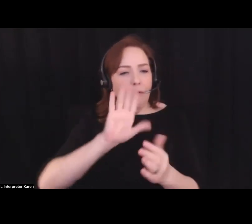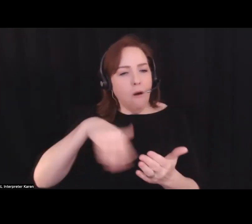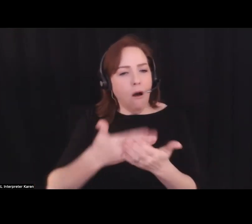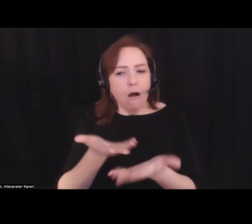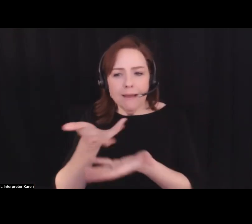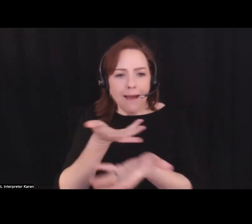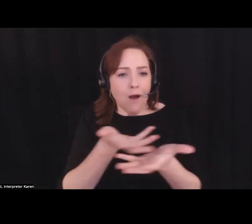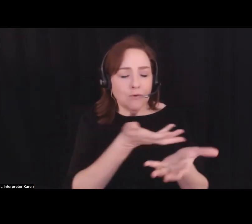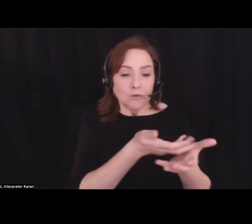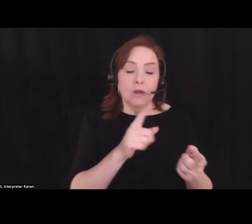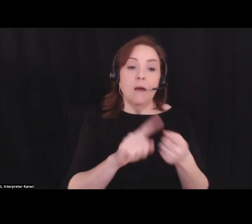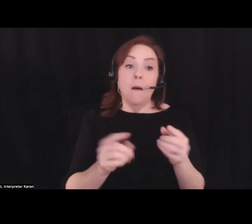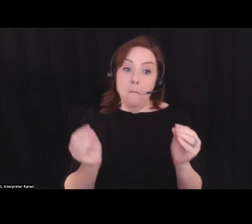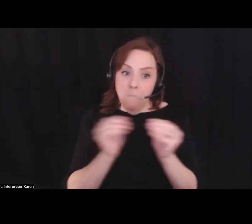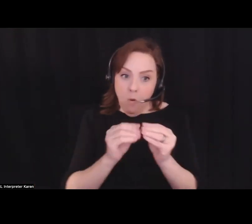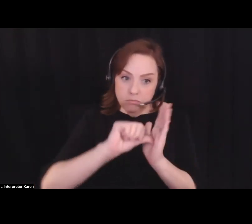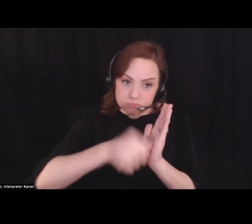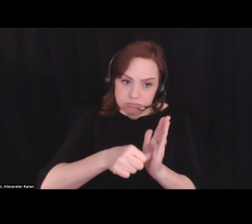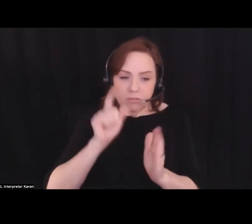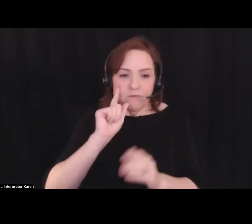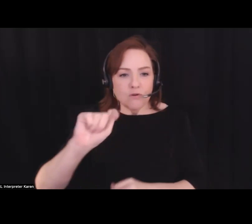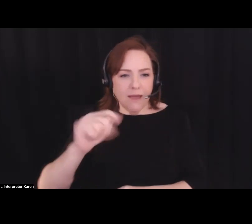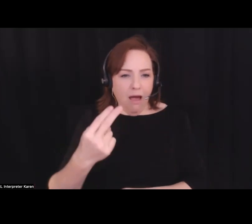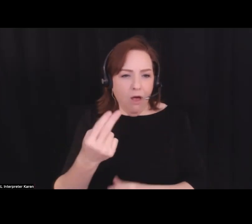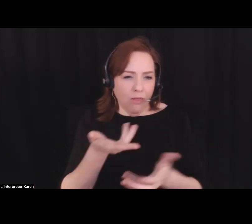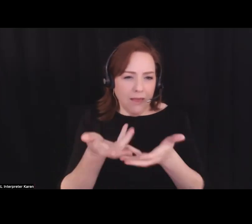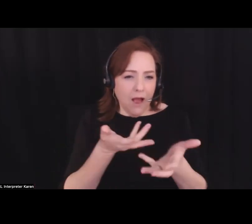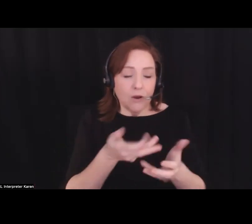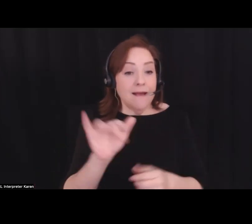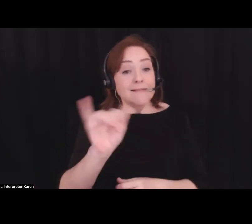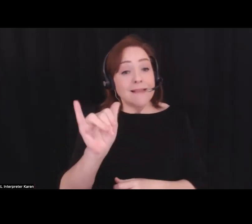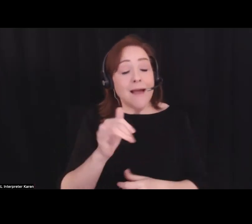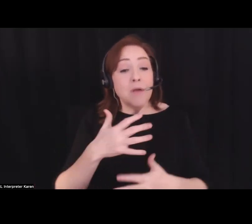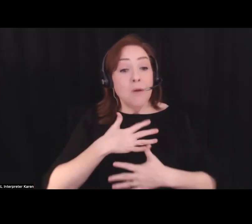so for Telehealth Encounters in the same way that breathing through your mouth is easy and breathing